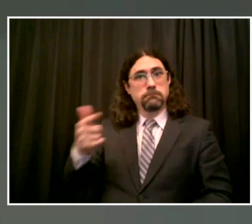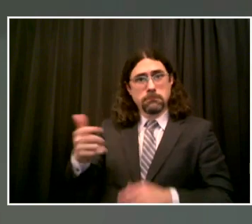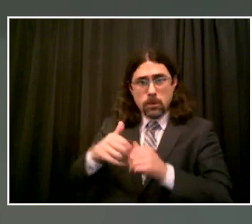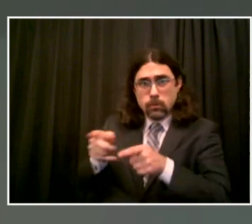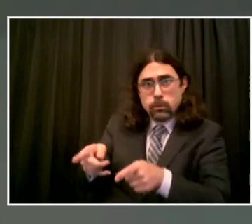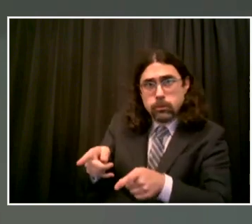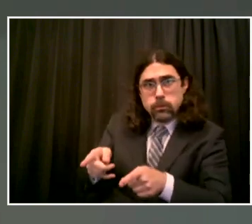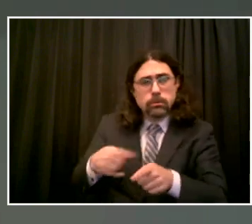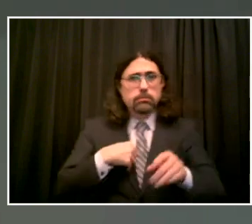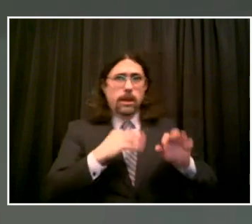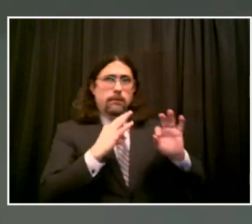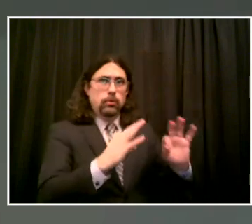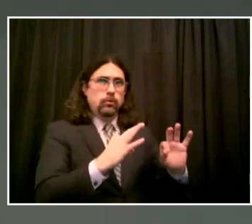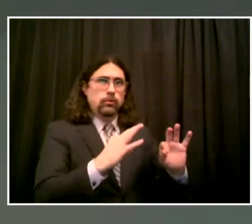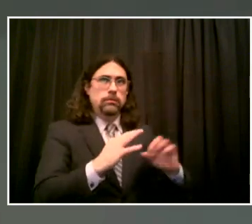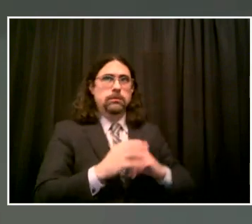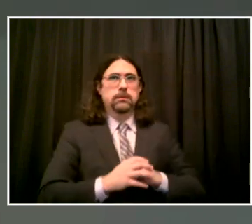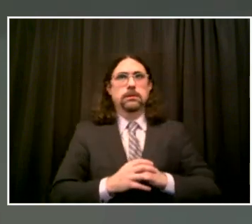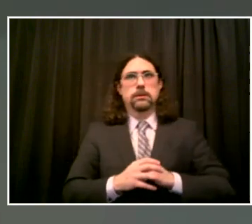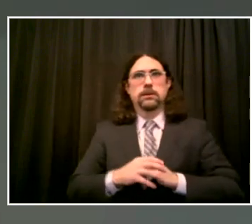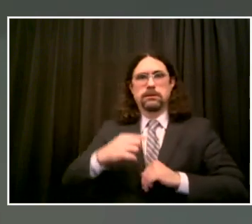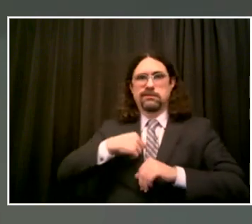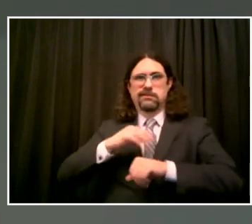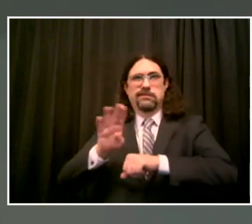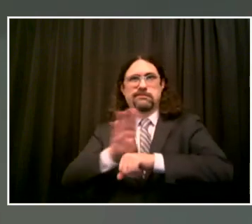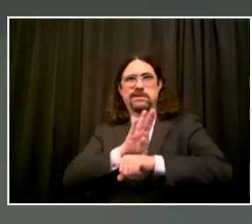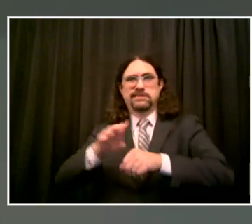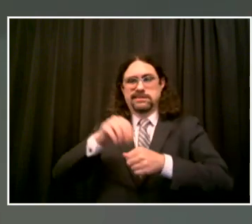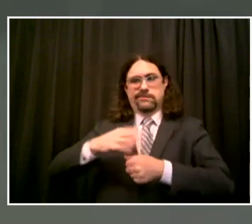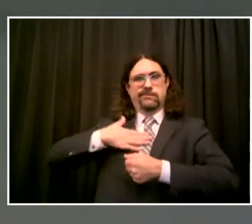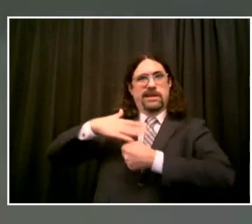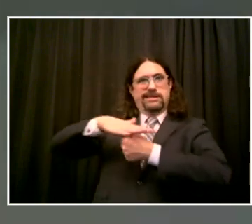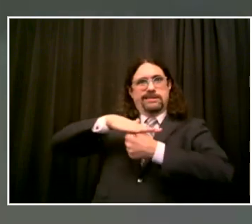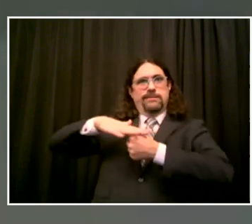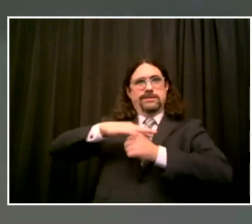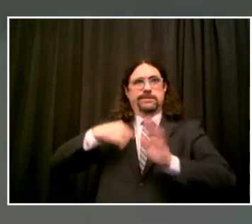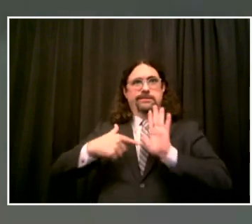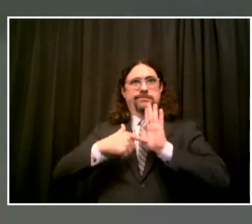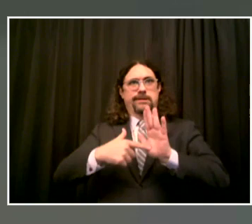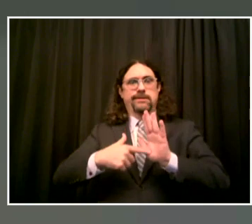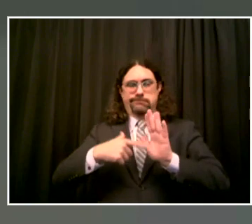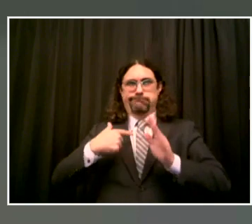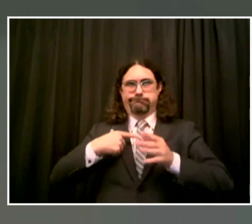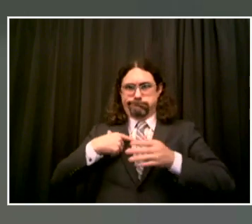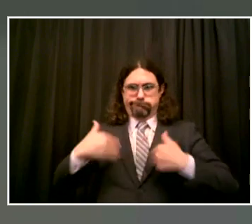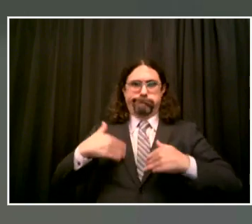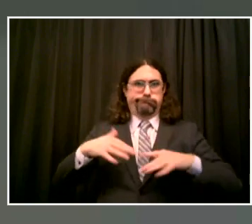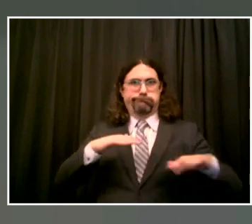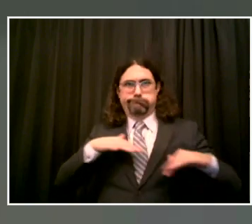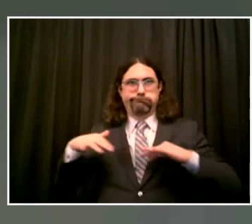HOW ARE YOU DOING? I'M WELL ACTUALLY. GETTING VERY BUSY IN THE DISTRICT BUT I'M DOING WELL.